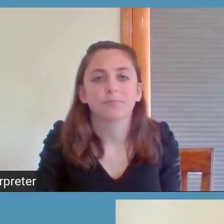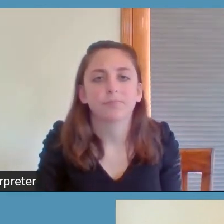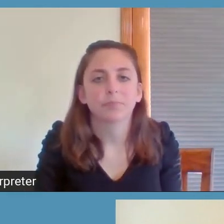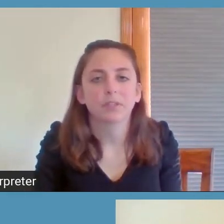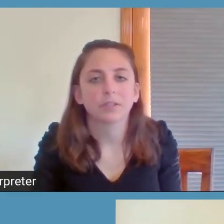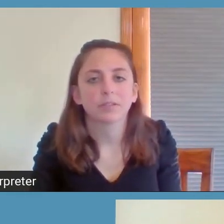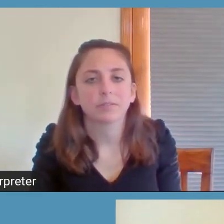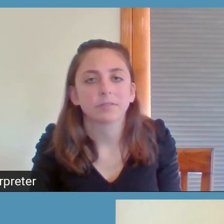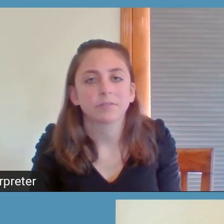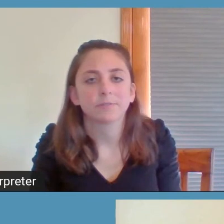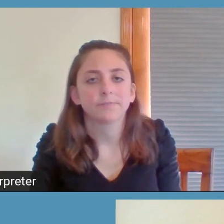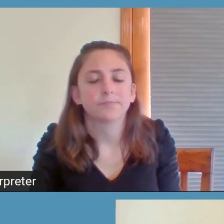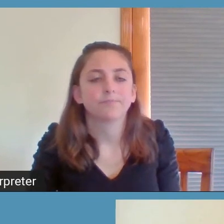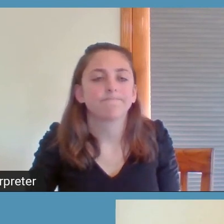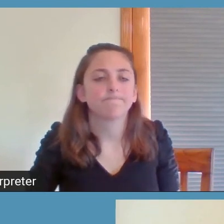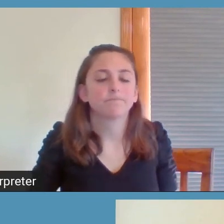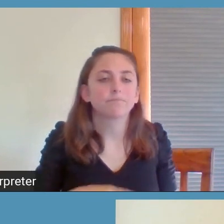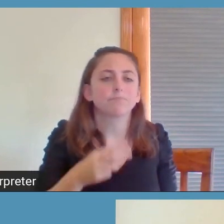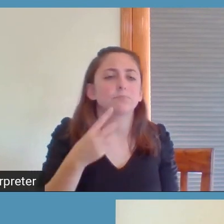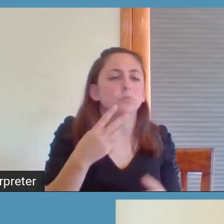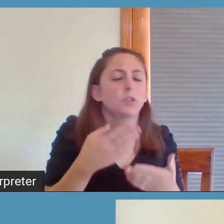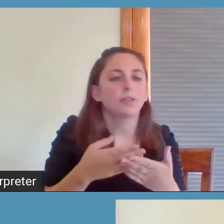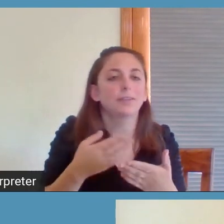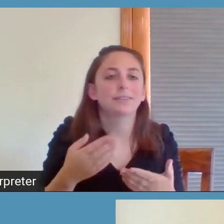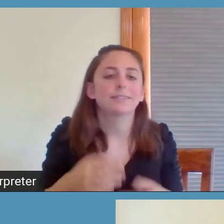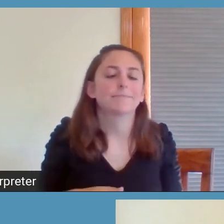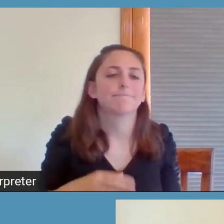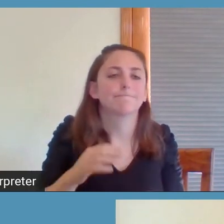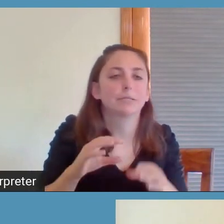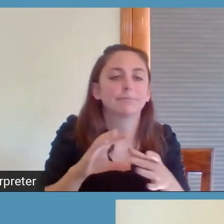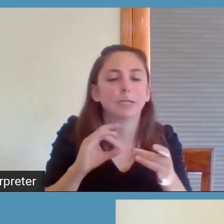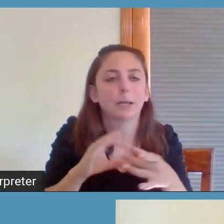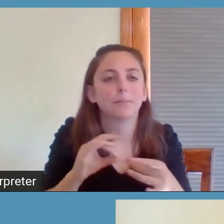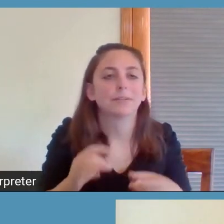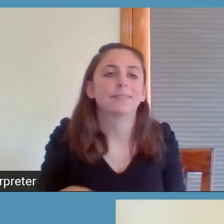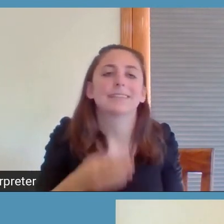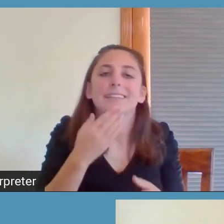closing remarks but thank you so much everyone for joining us today thank you dr gaskins for